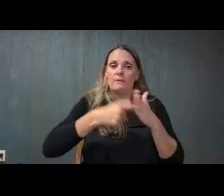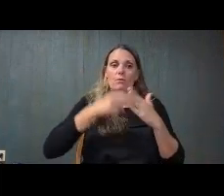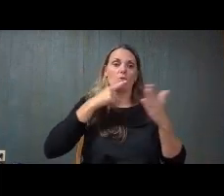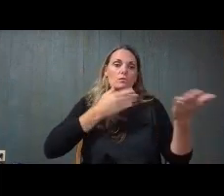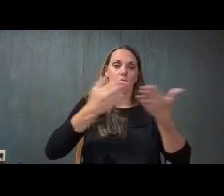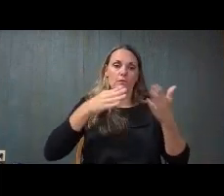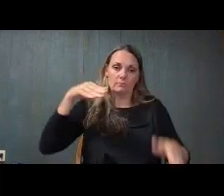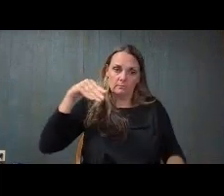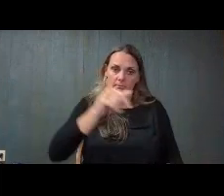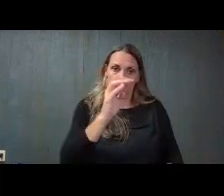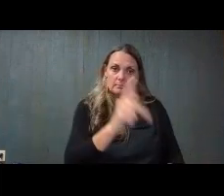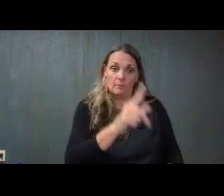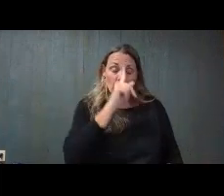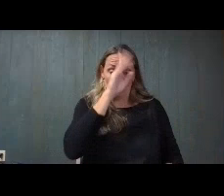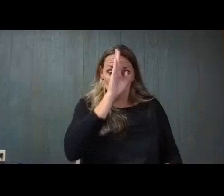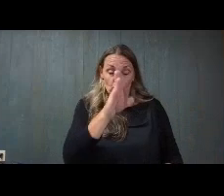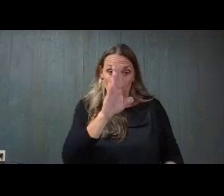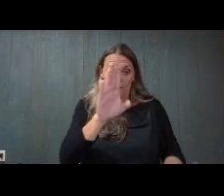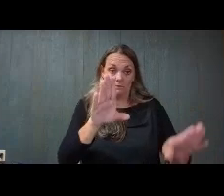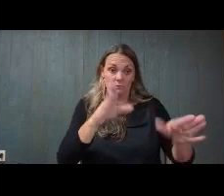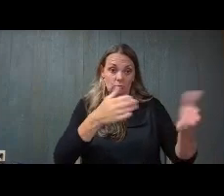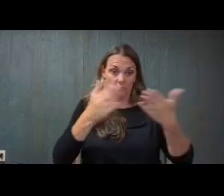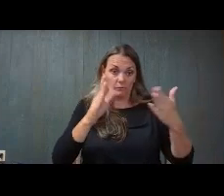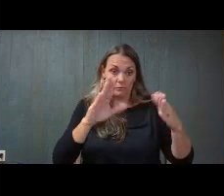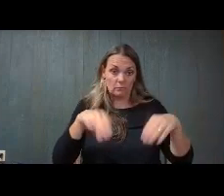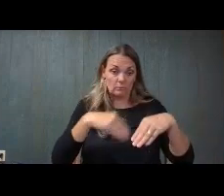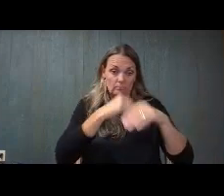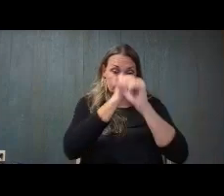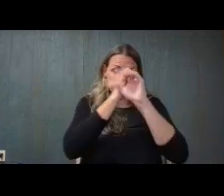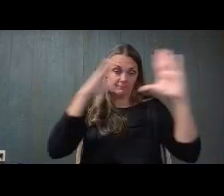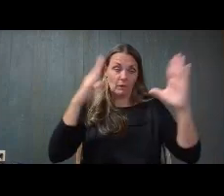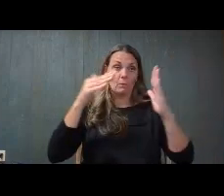for direct service provision by those newly hired staff.